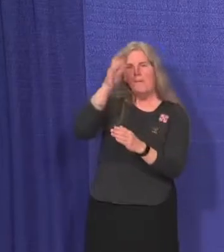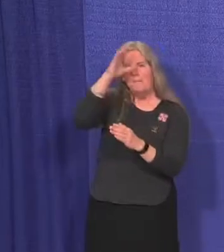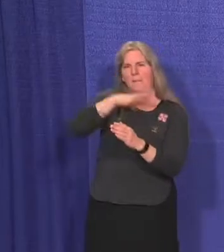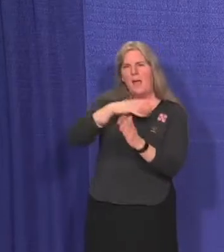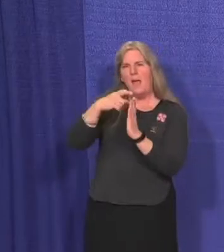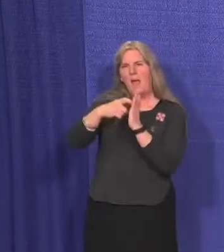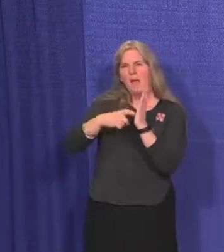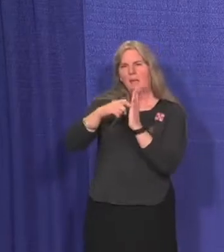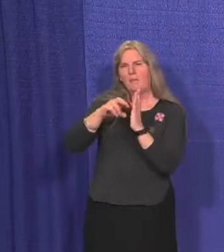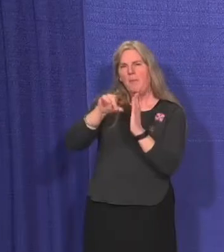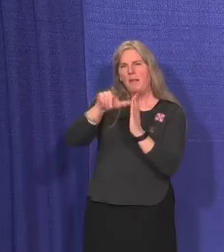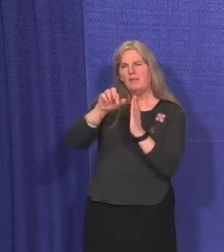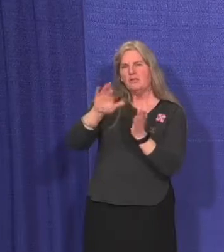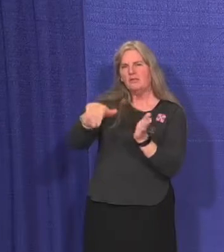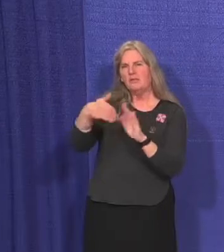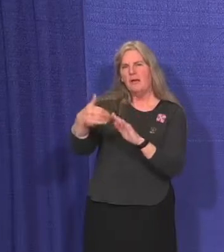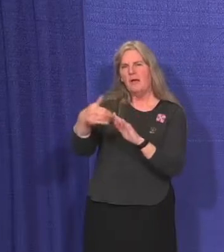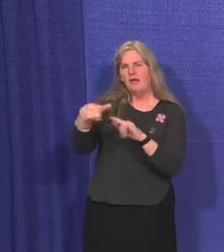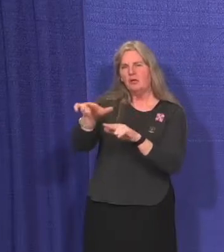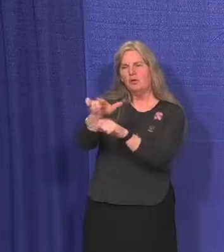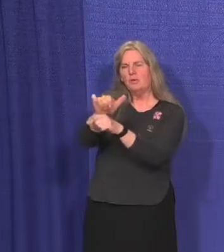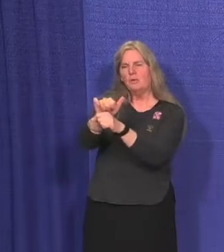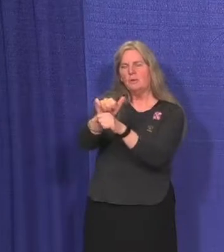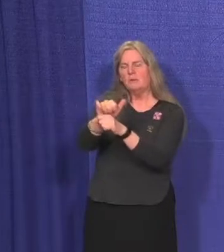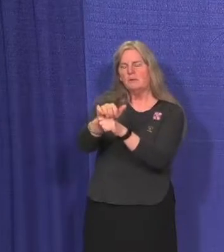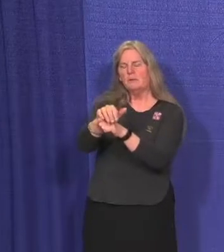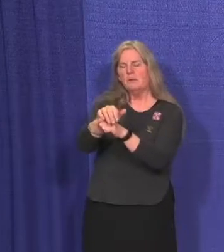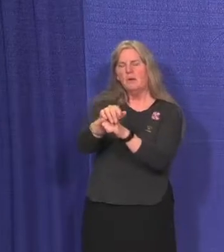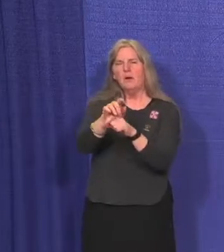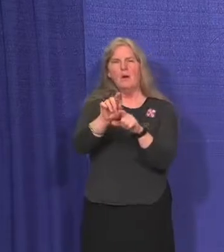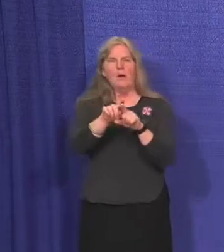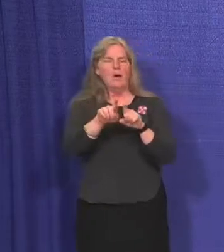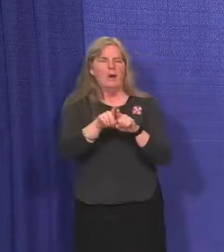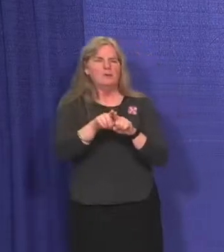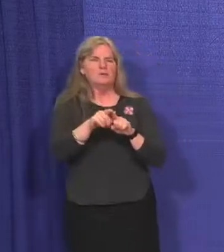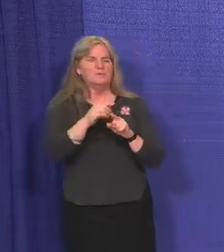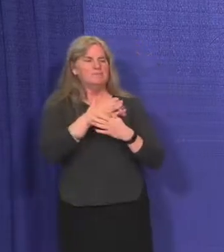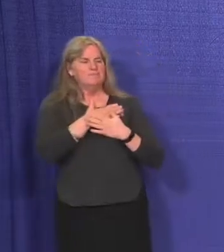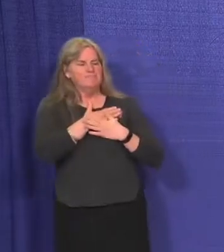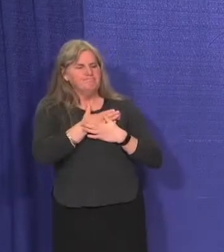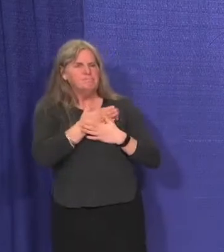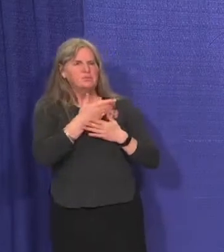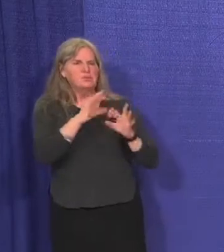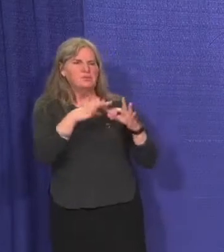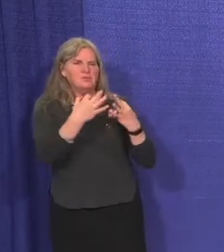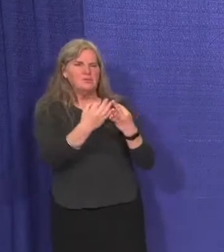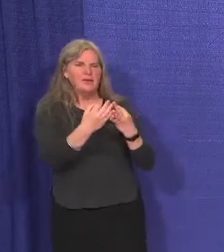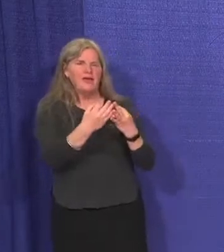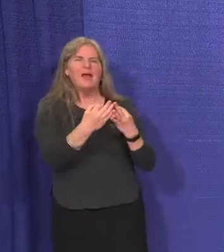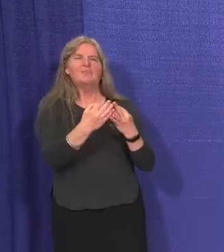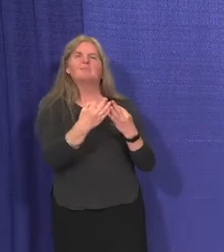Doctor Hanley. Inc. you premier silver.